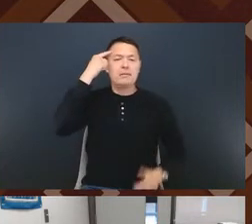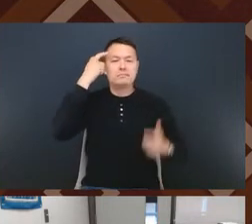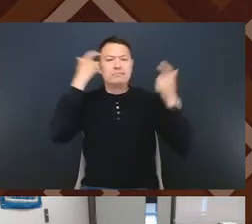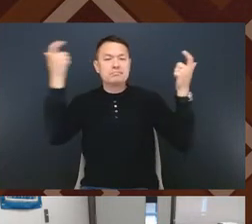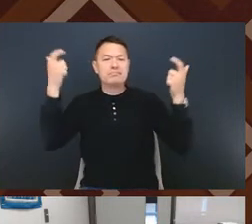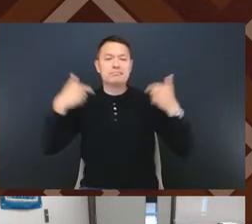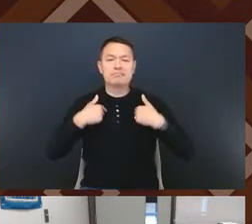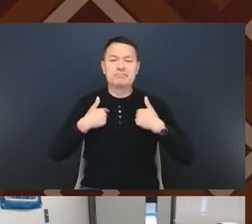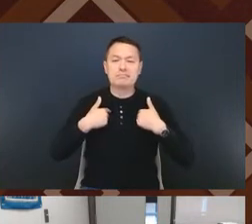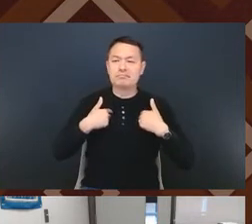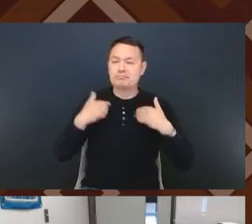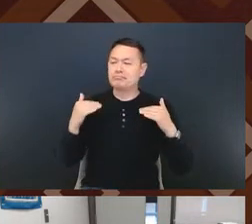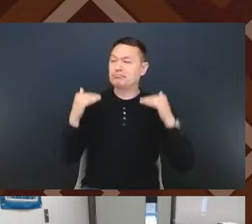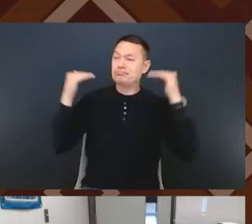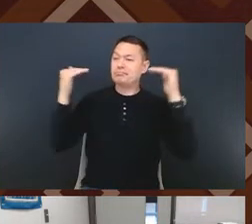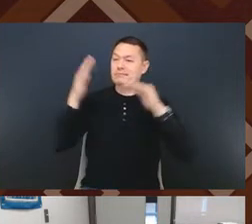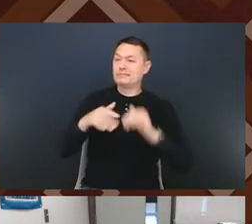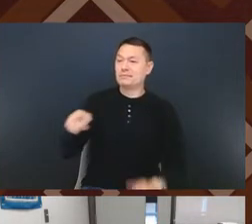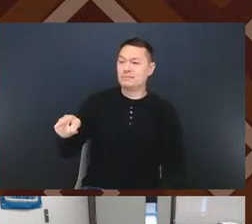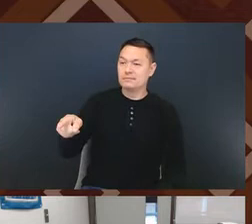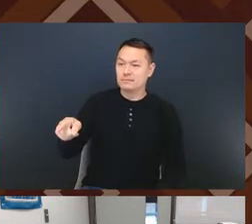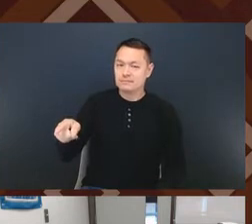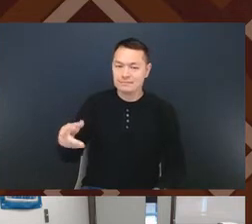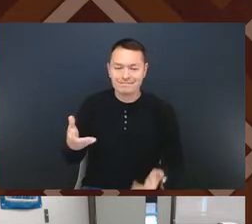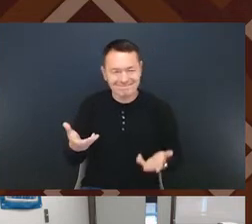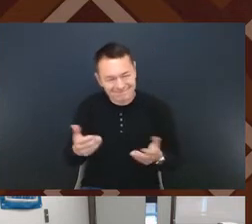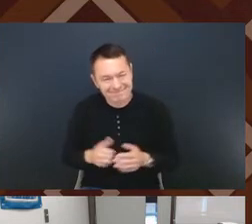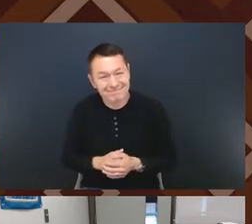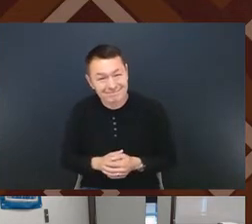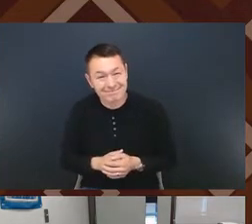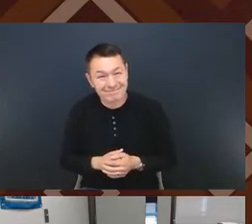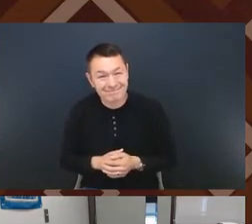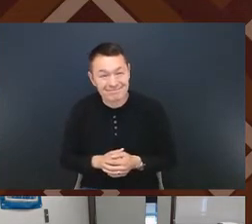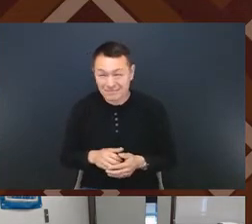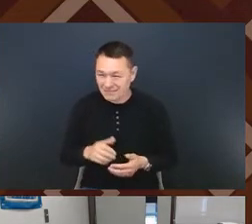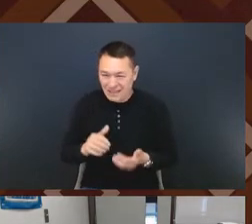Right. Which is the only way that you can that you can treat someone like this